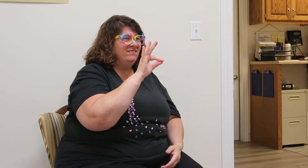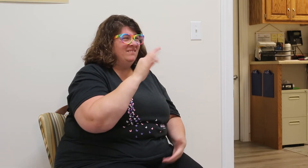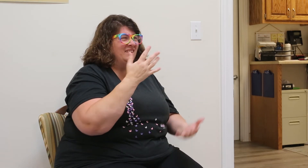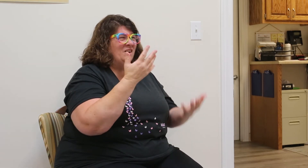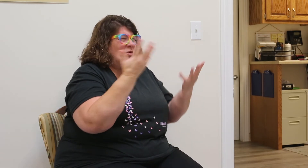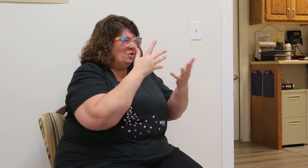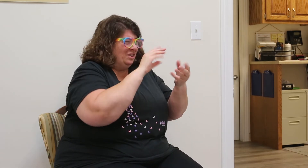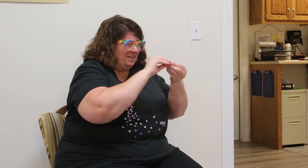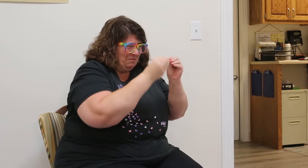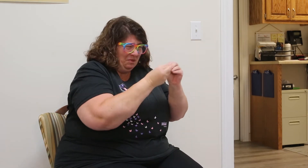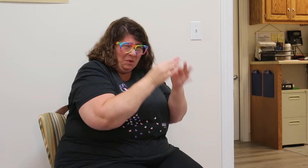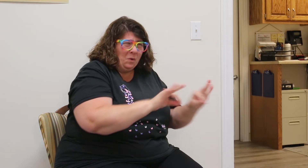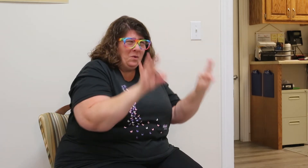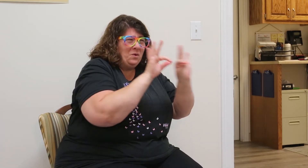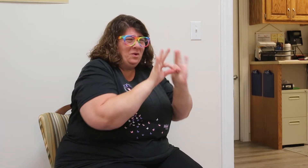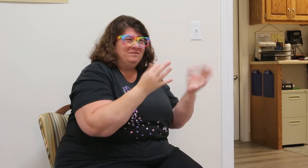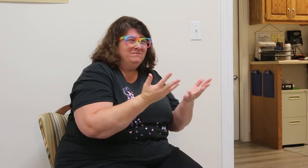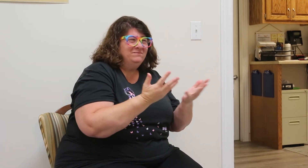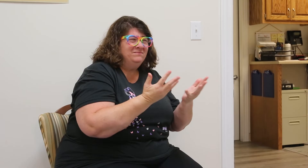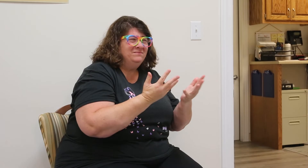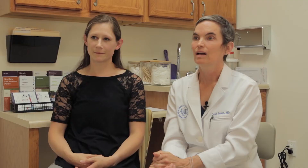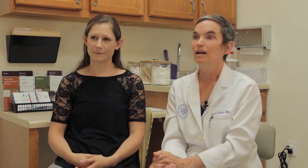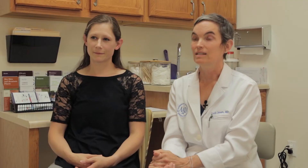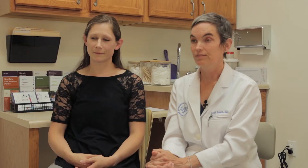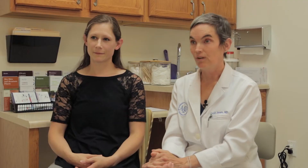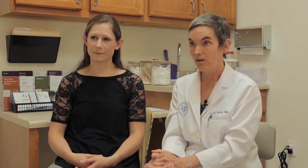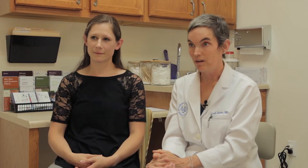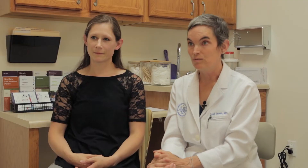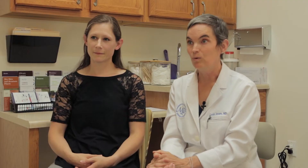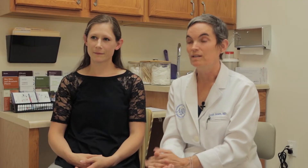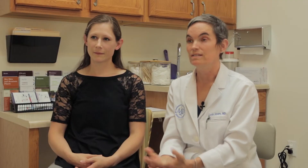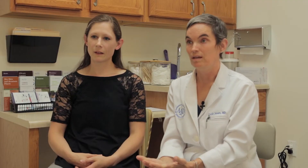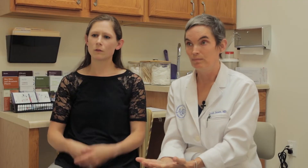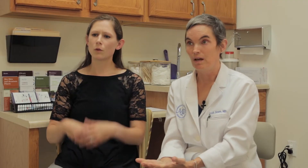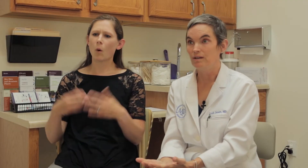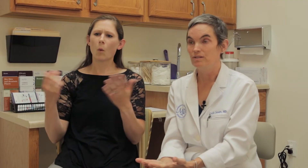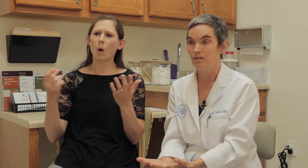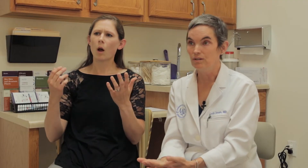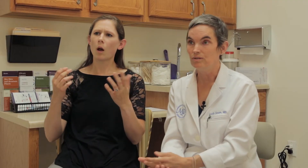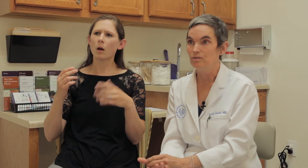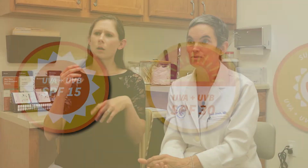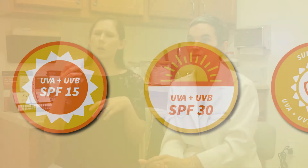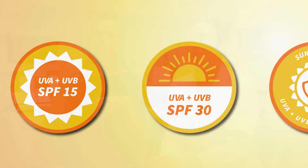What is SPF and why are the numbers so important? As far as what sunblock to use,